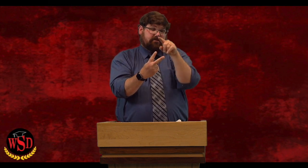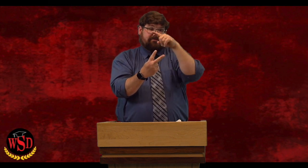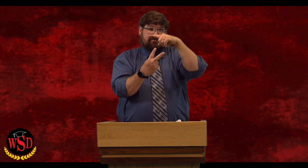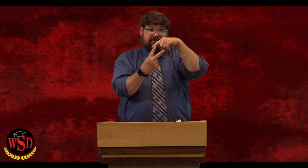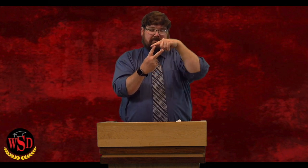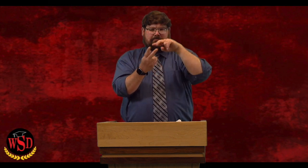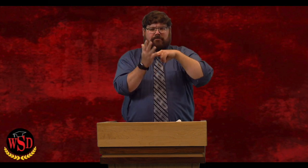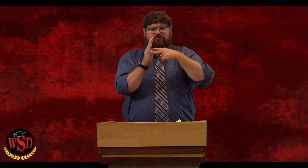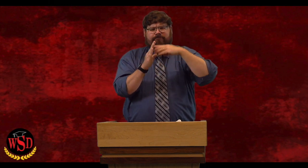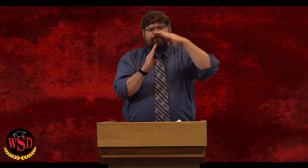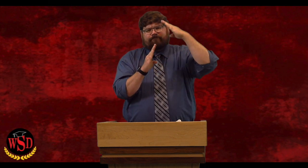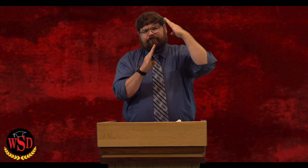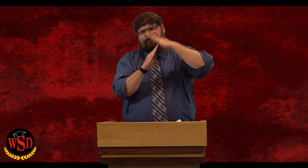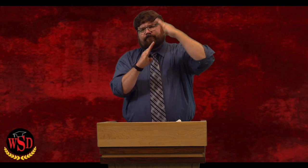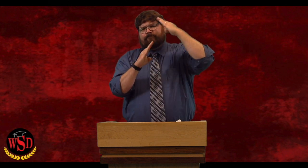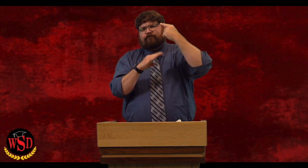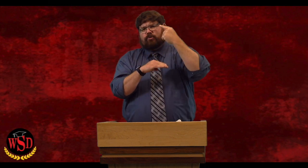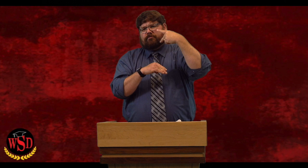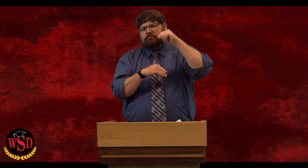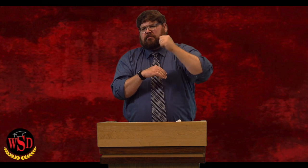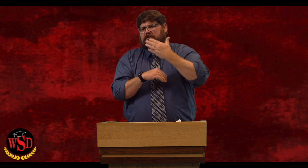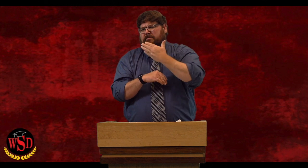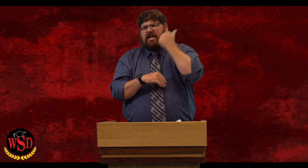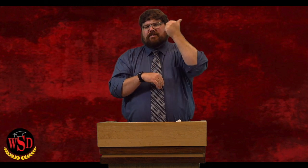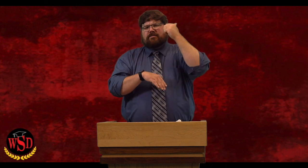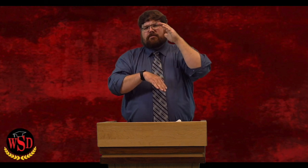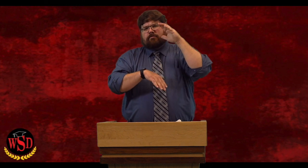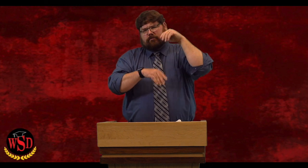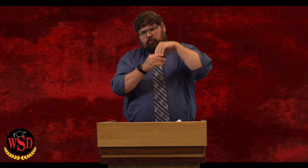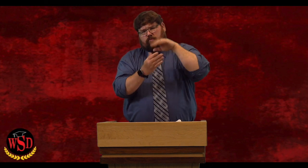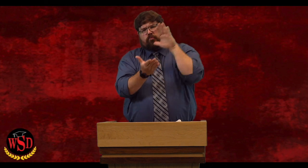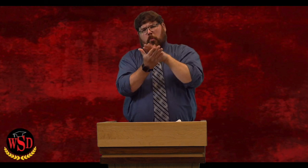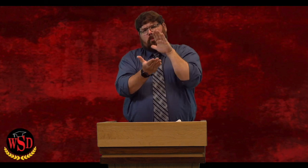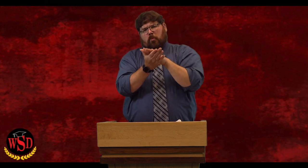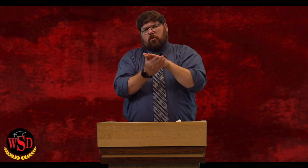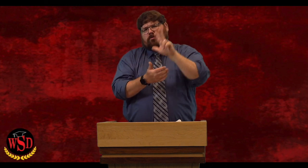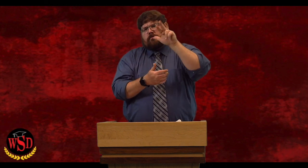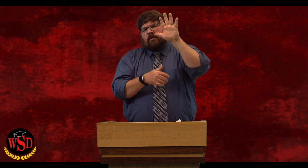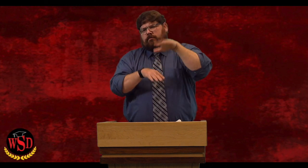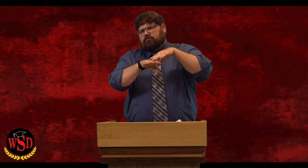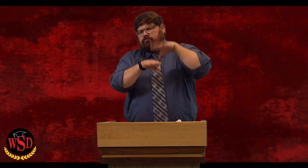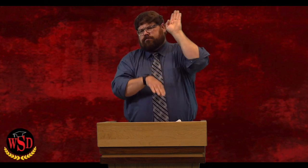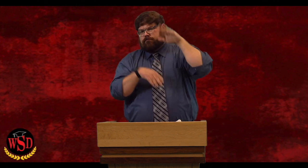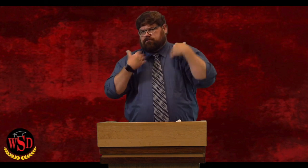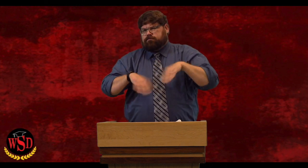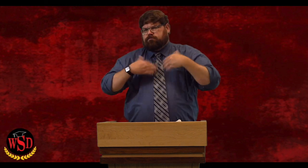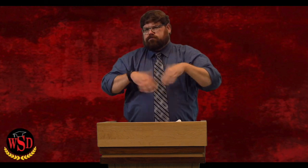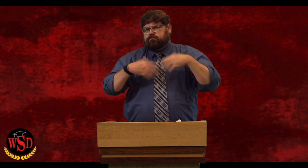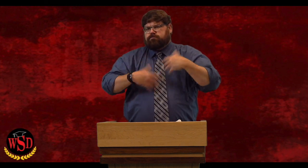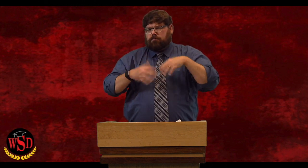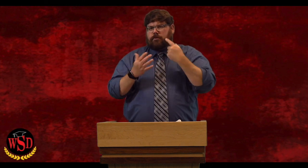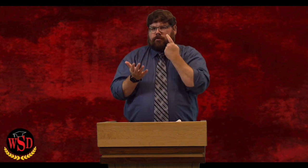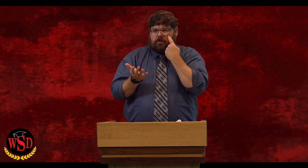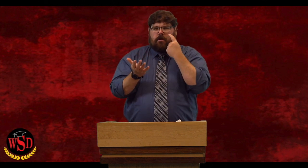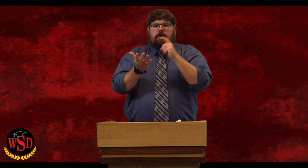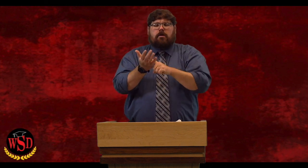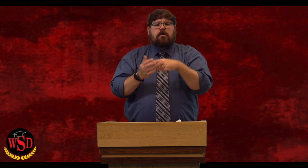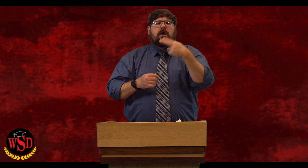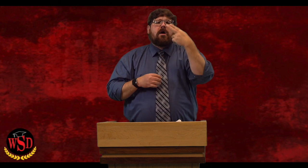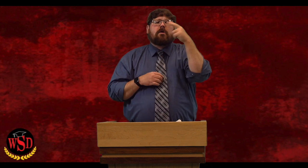The Valedictorian is the student with the best GPA in the school, 3.5 or above.